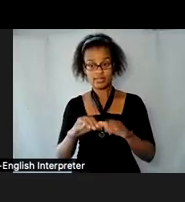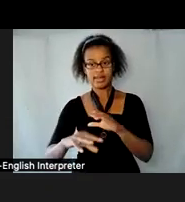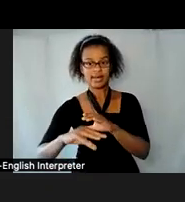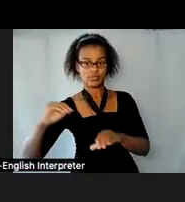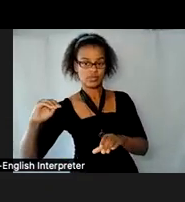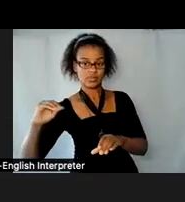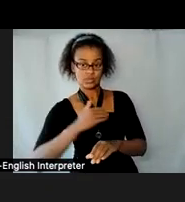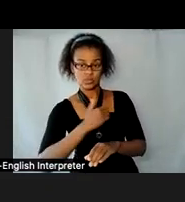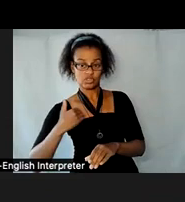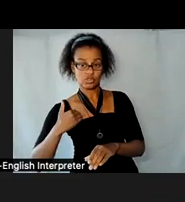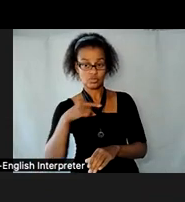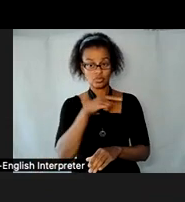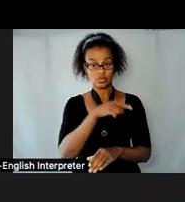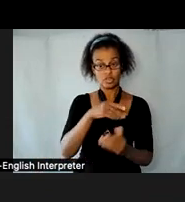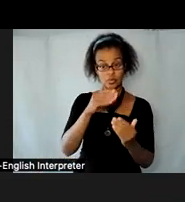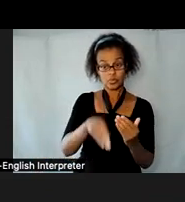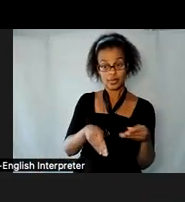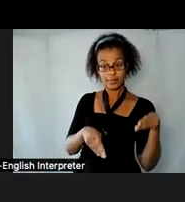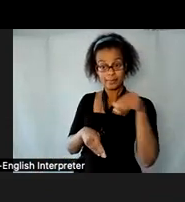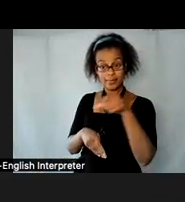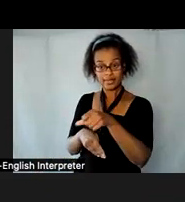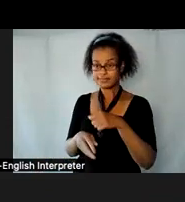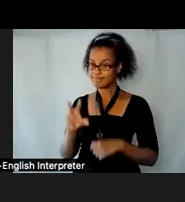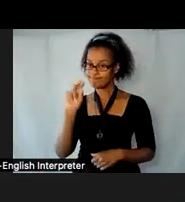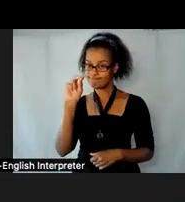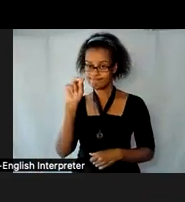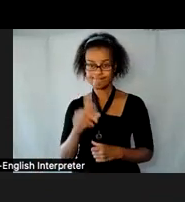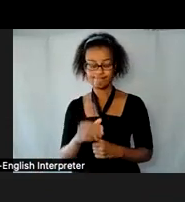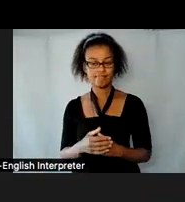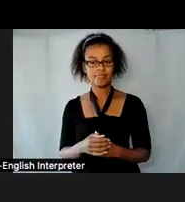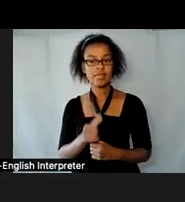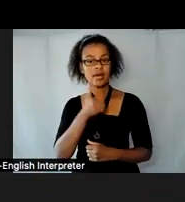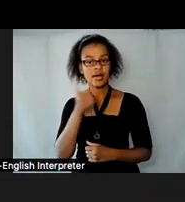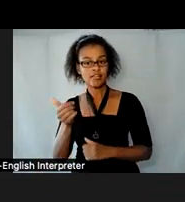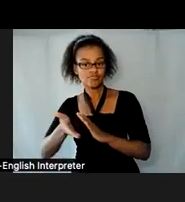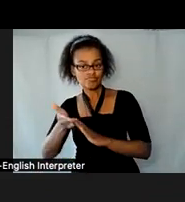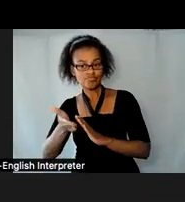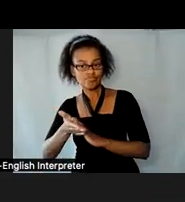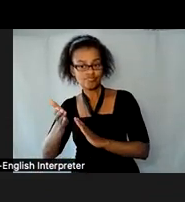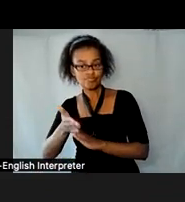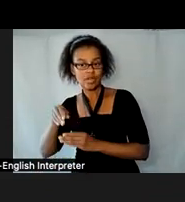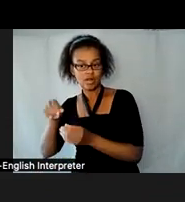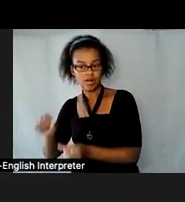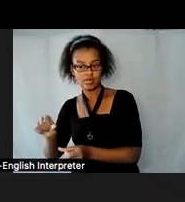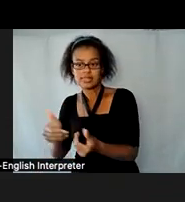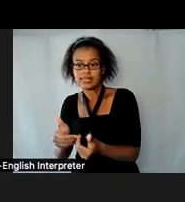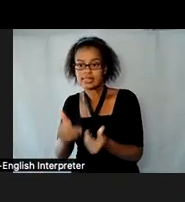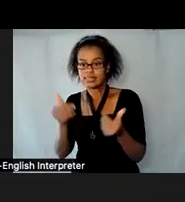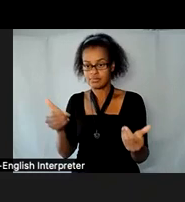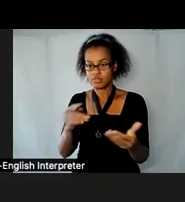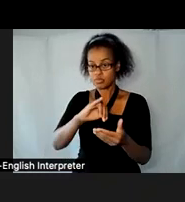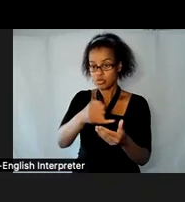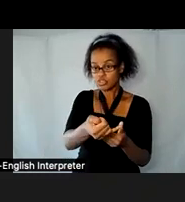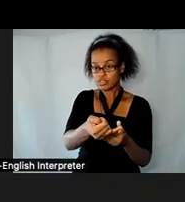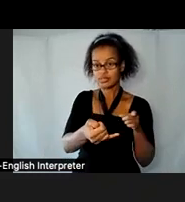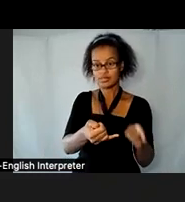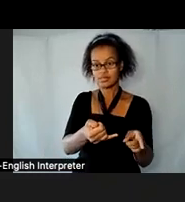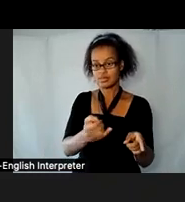costs that are not related to the project, and commercial or for profit events, events